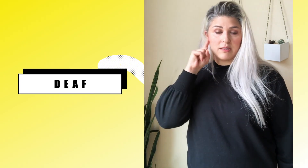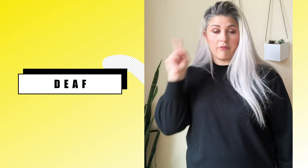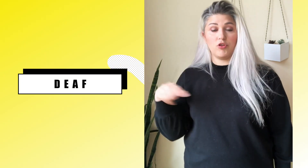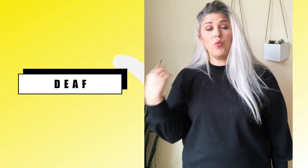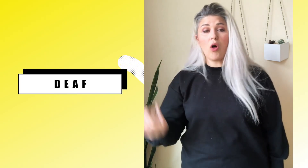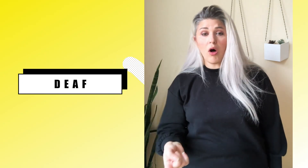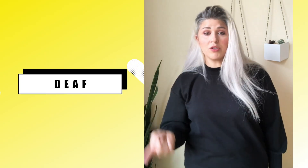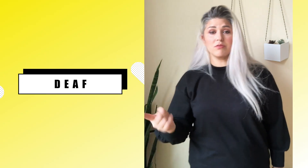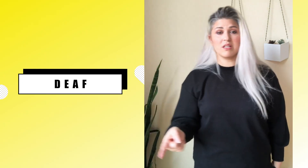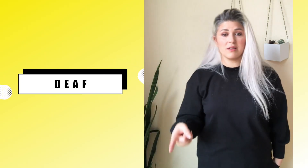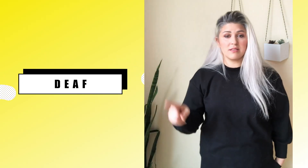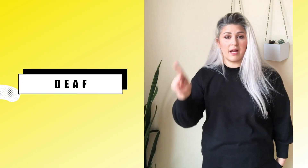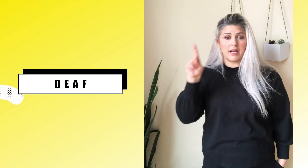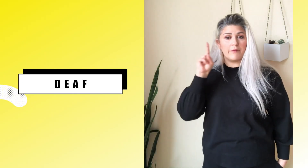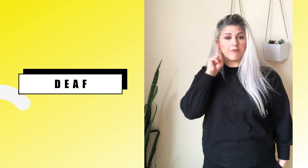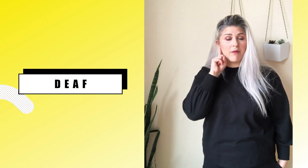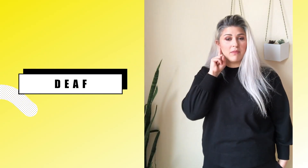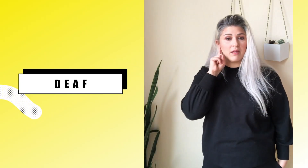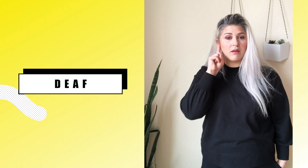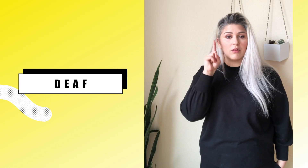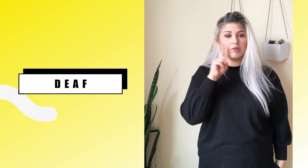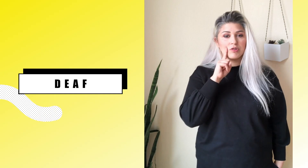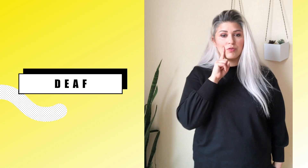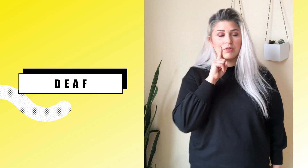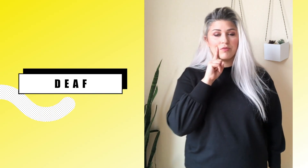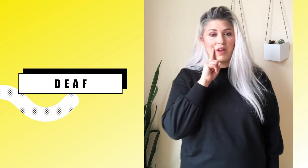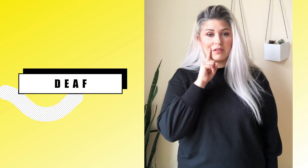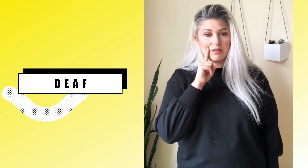deaf. You will also see the sign come from the ear to the face,